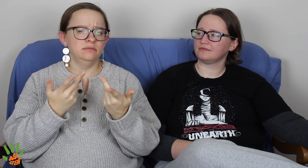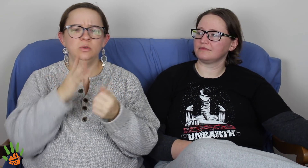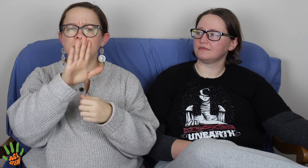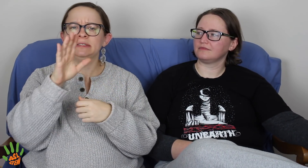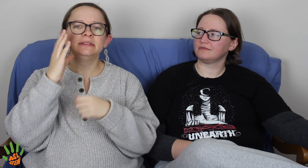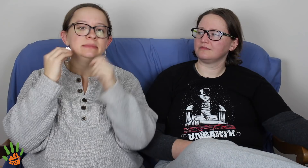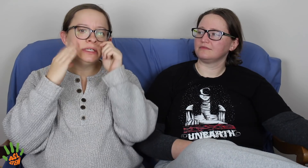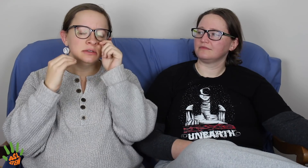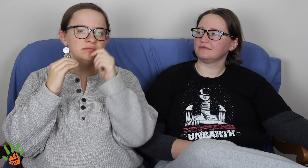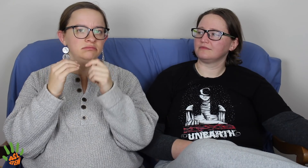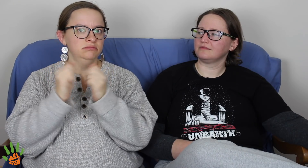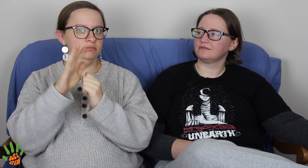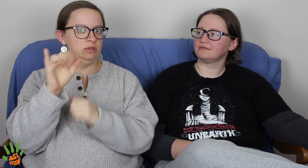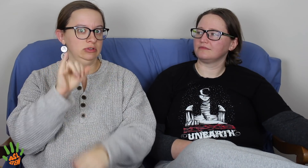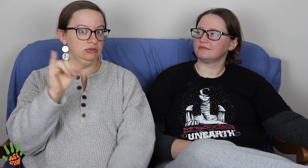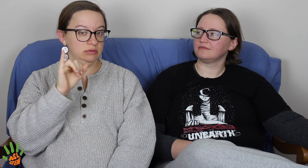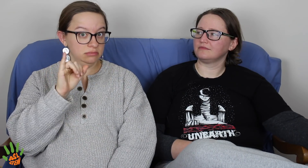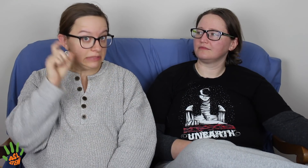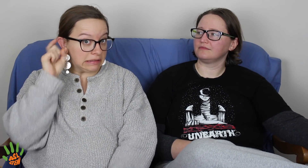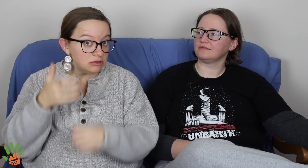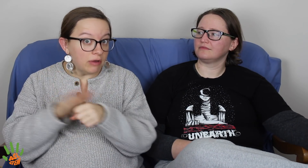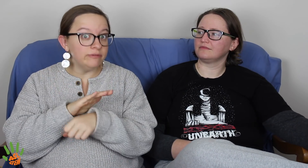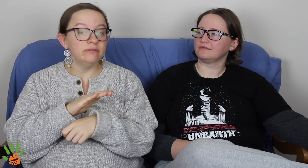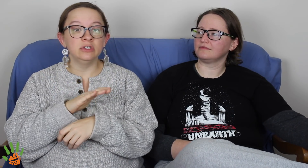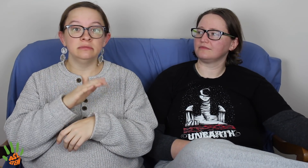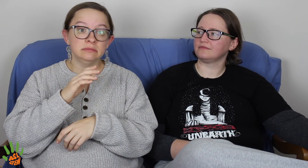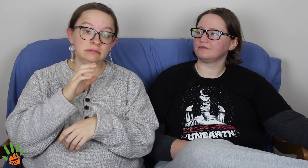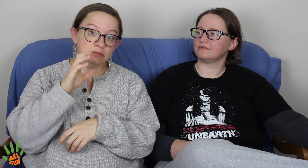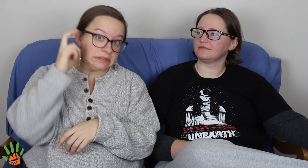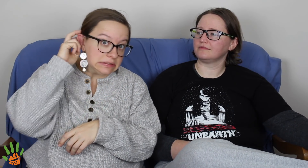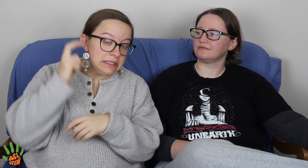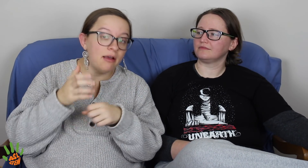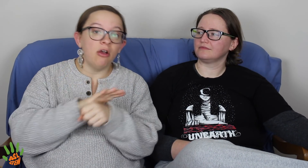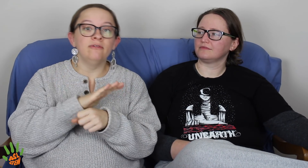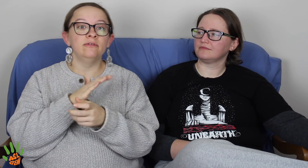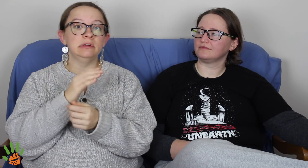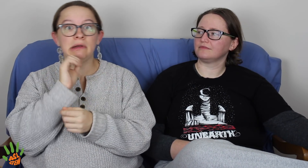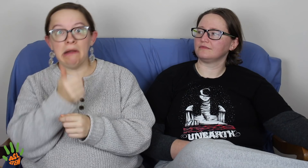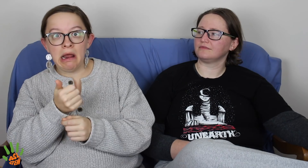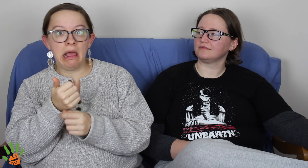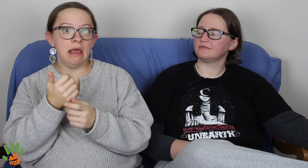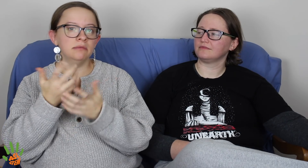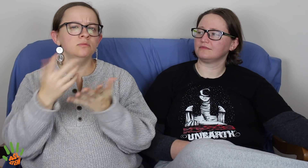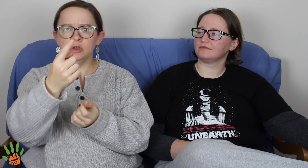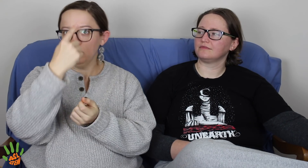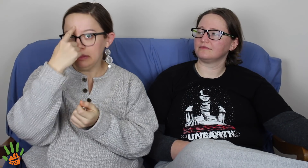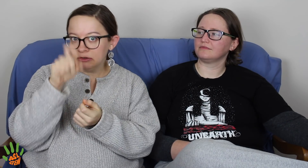what is your experience dealing with your insurance? Are your hearing aids covered? Is the cochlear implant covered? Are they not?